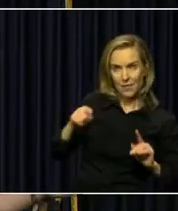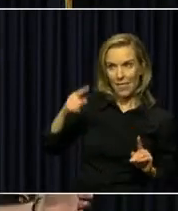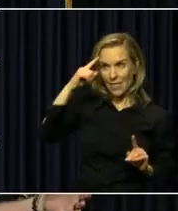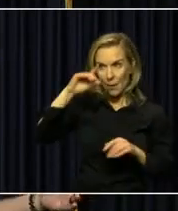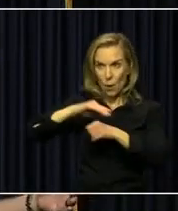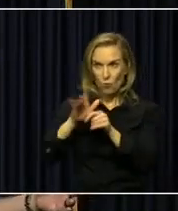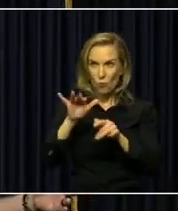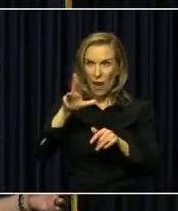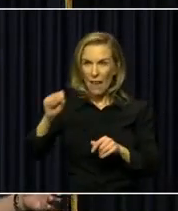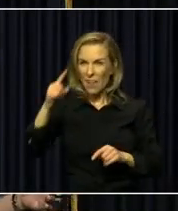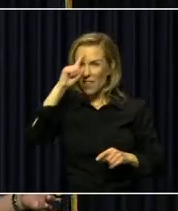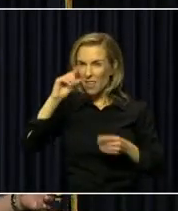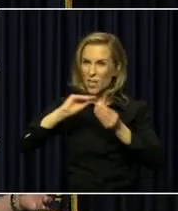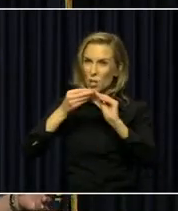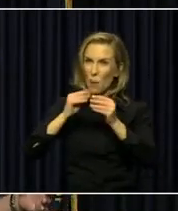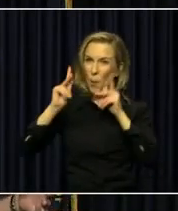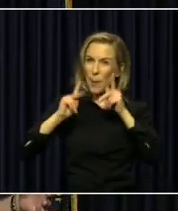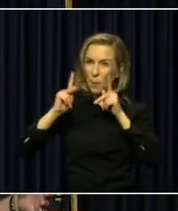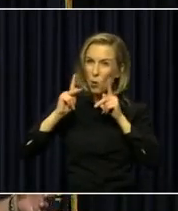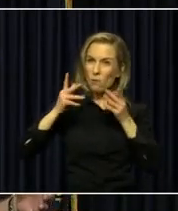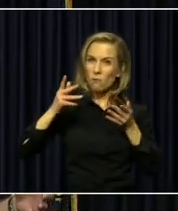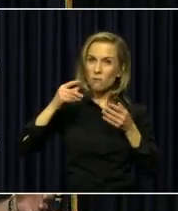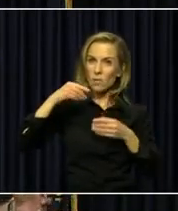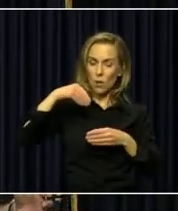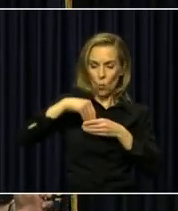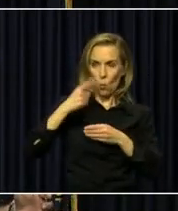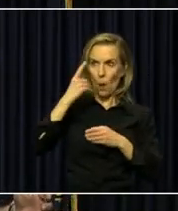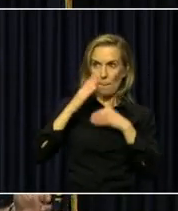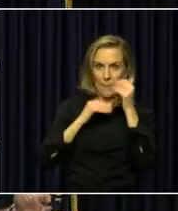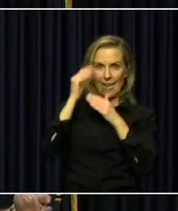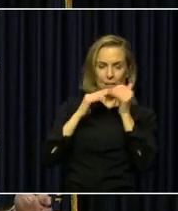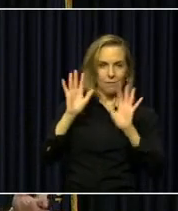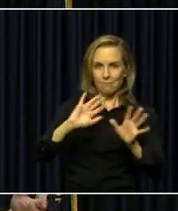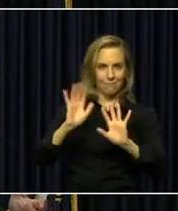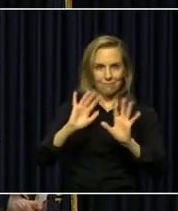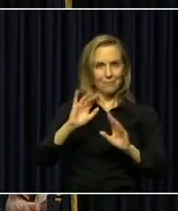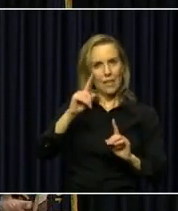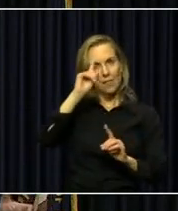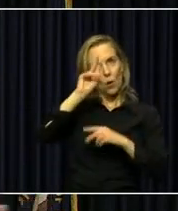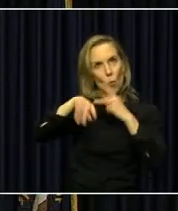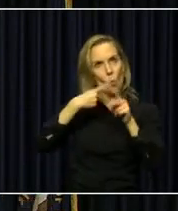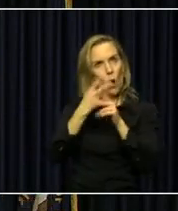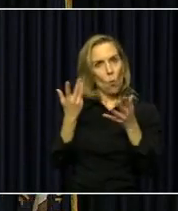THIS IS PASTOR JOHN C. LEE, JR. FROM THE MOUNT ZION CHURCH IN